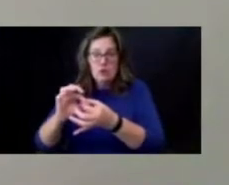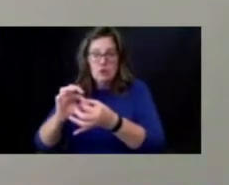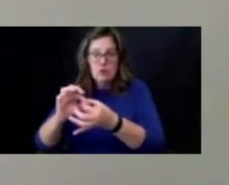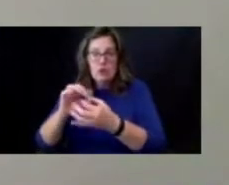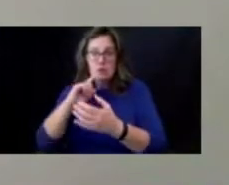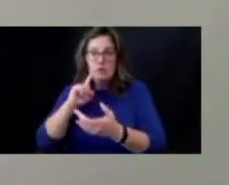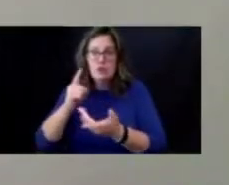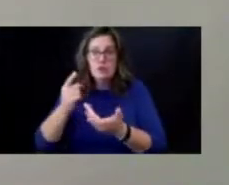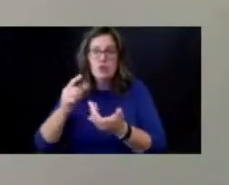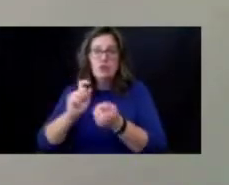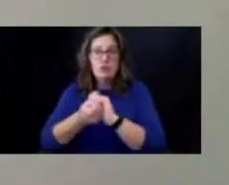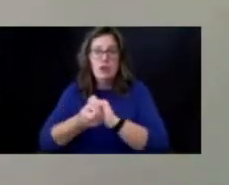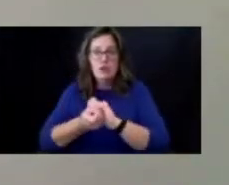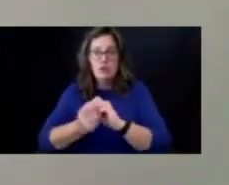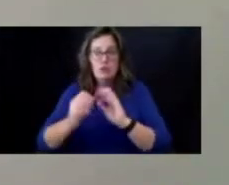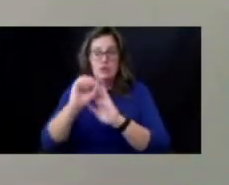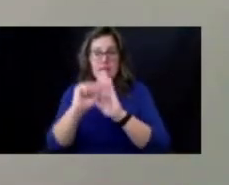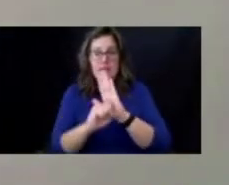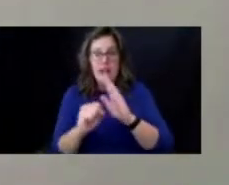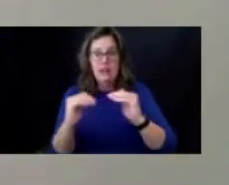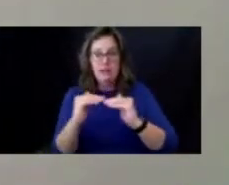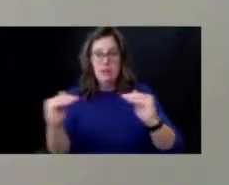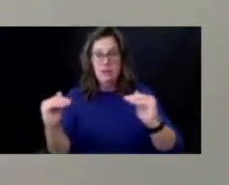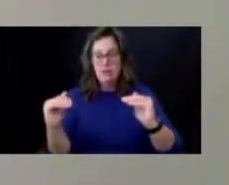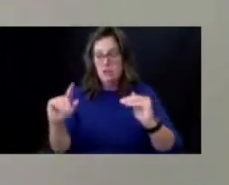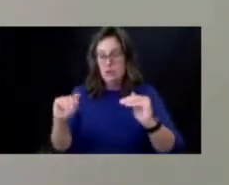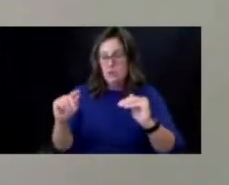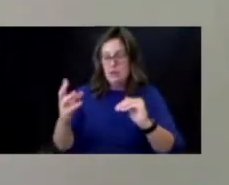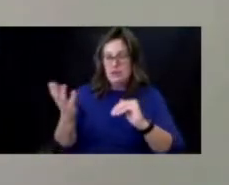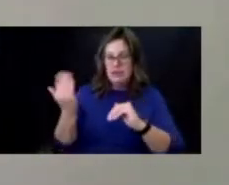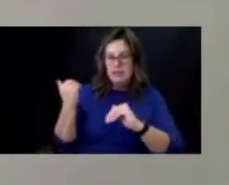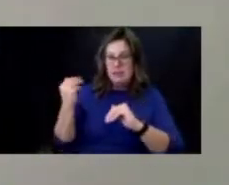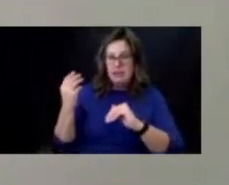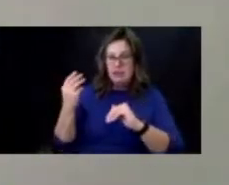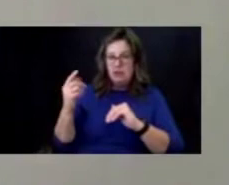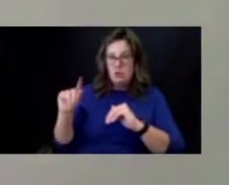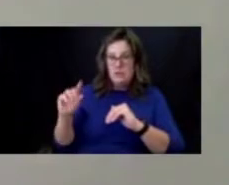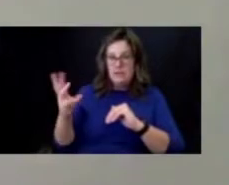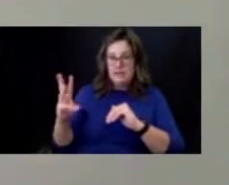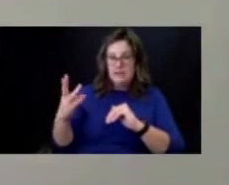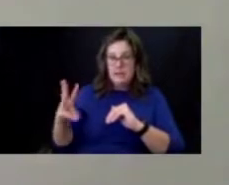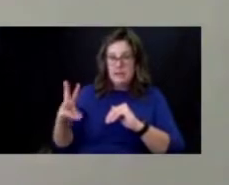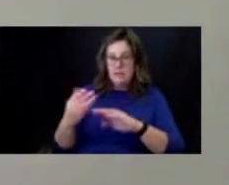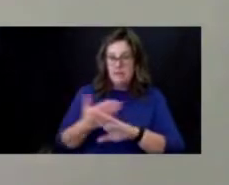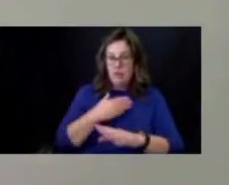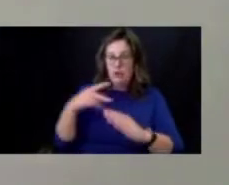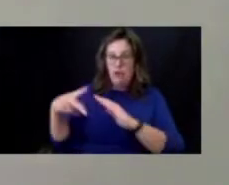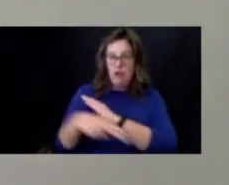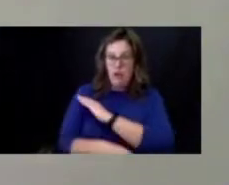to what it was previously in 2016 before it got cut when it when that program got cut in the state